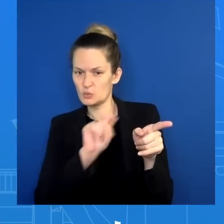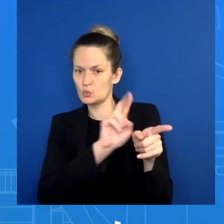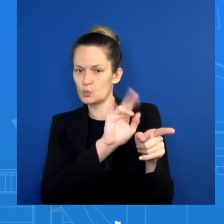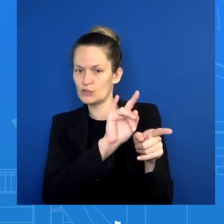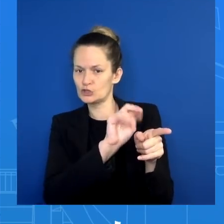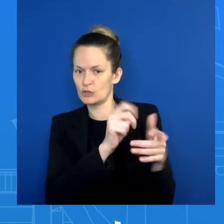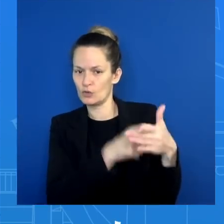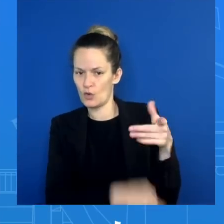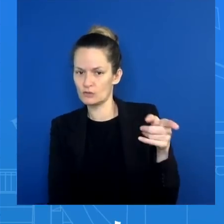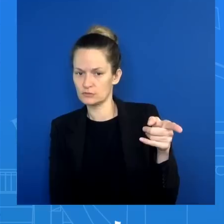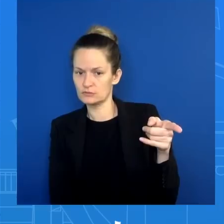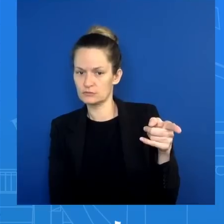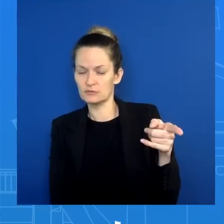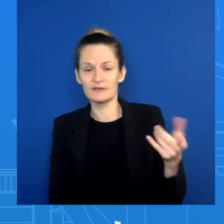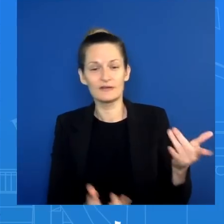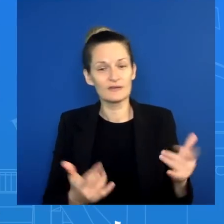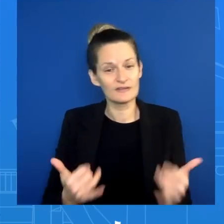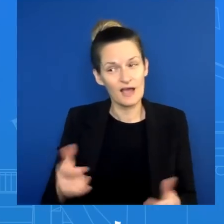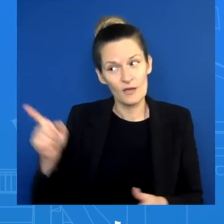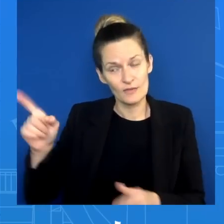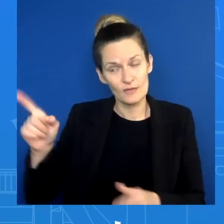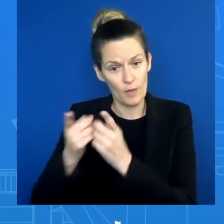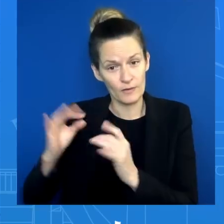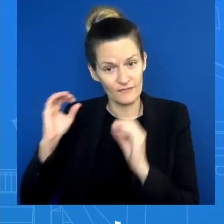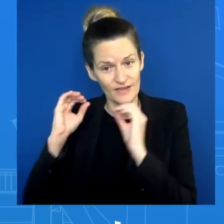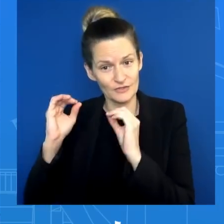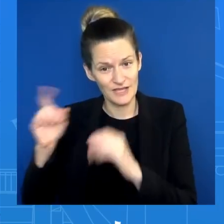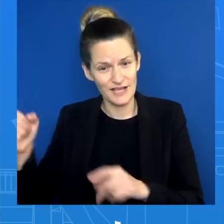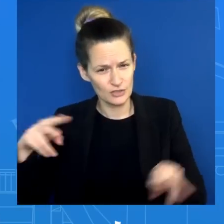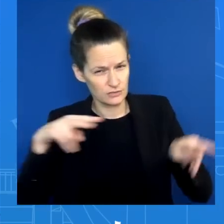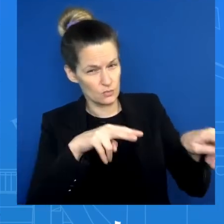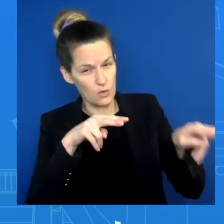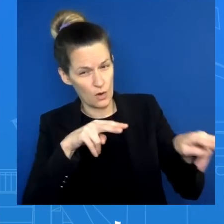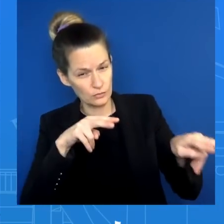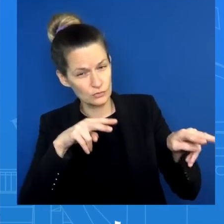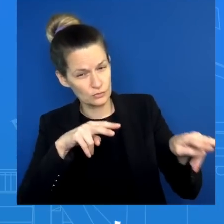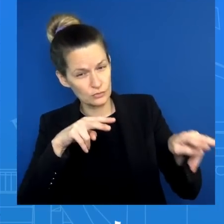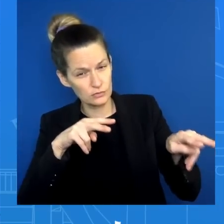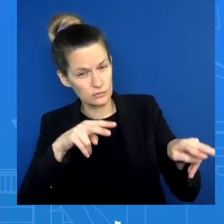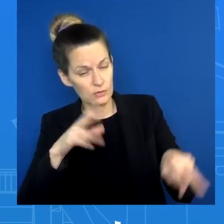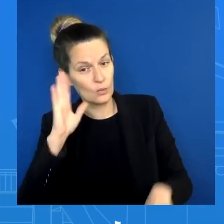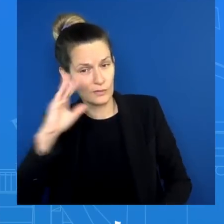and he's going to hold colleges accountable for raising costs without delivering additional value. So.